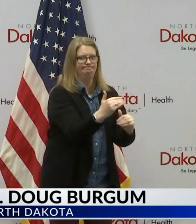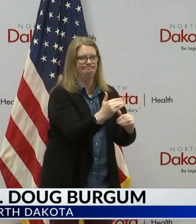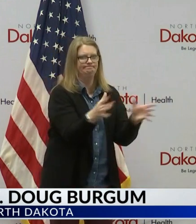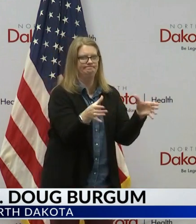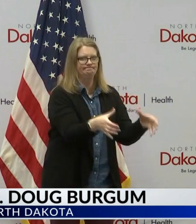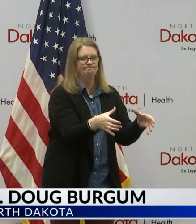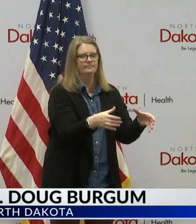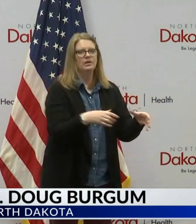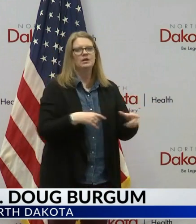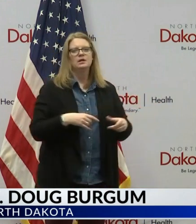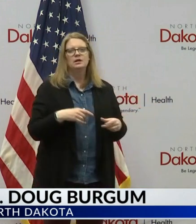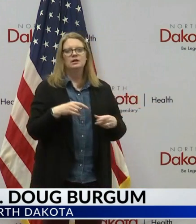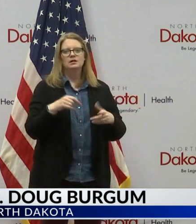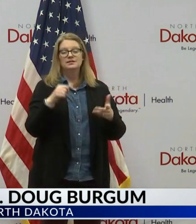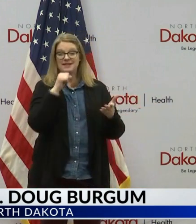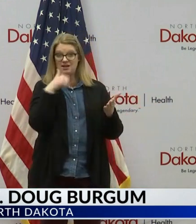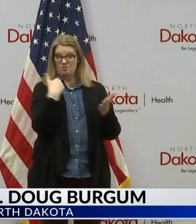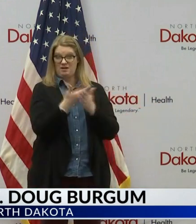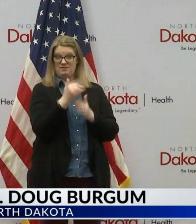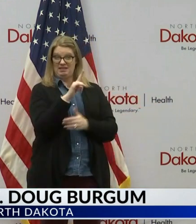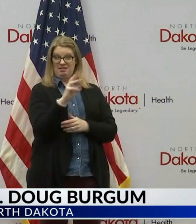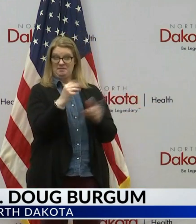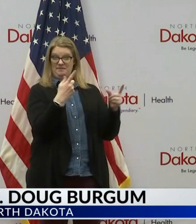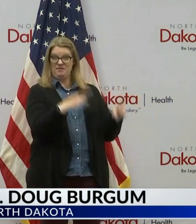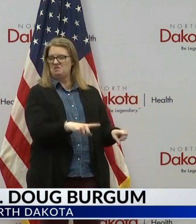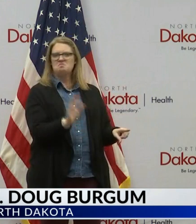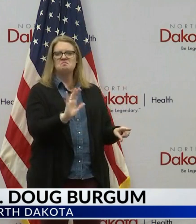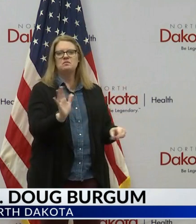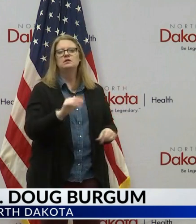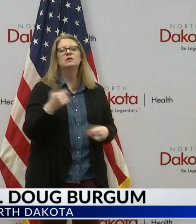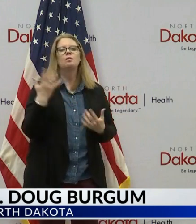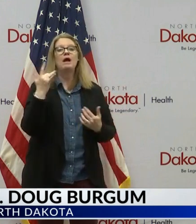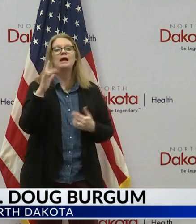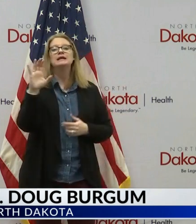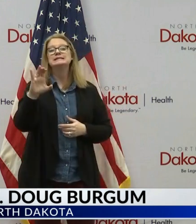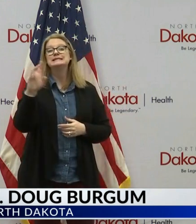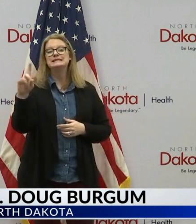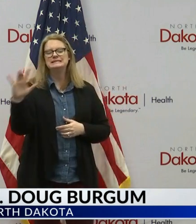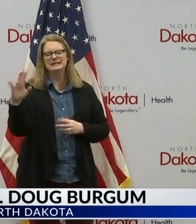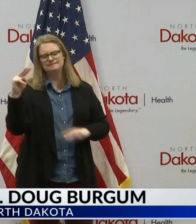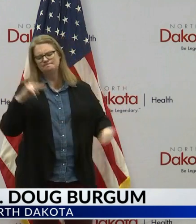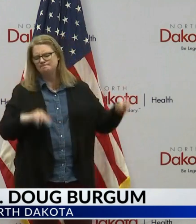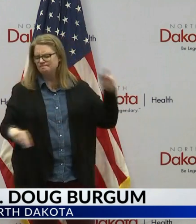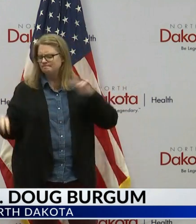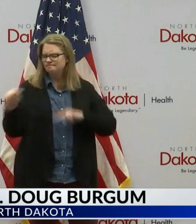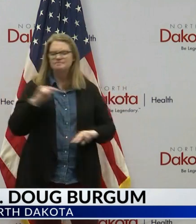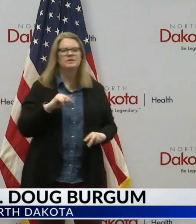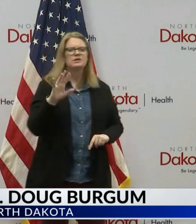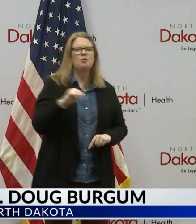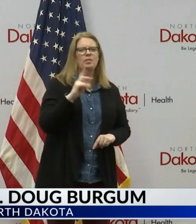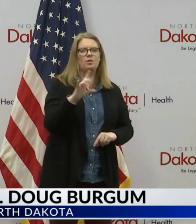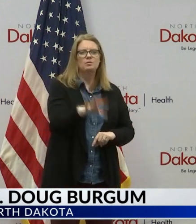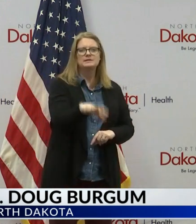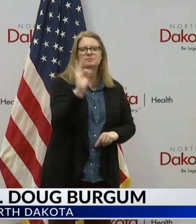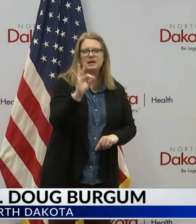WE ARE WORKING TO QUICKLY CONTAIN. THE DAY ARRIVED NOT BECAUSE OF THE LM EVENT.